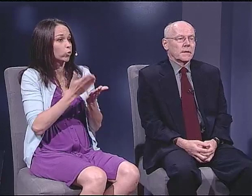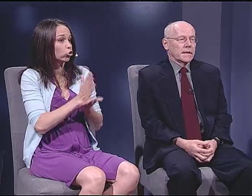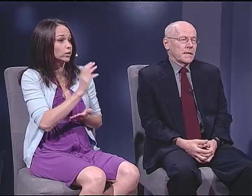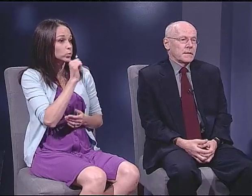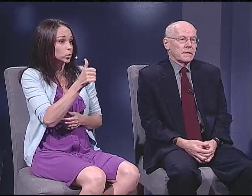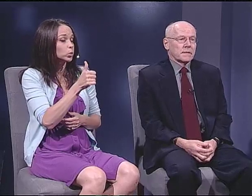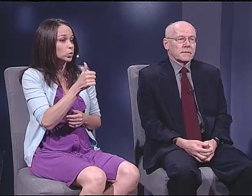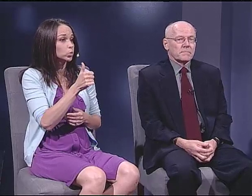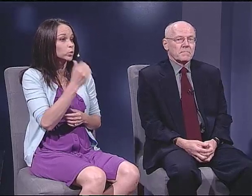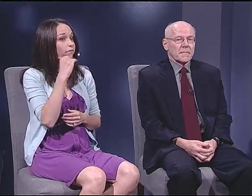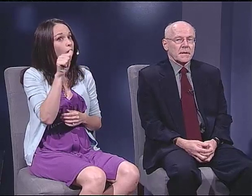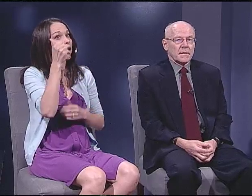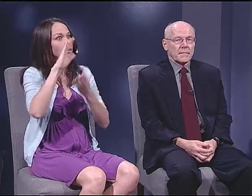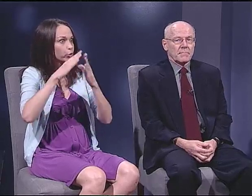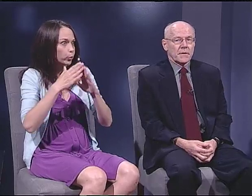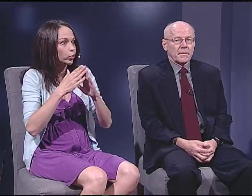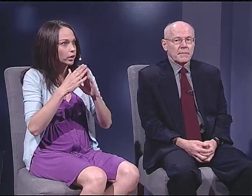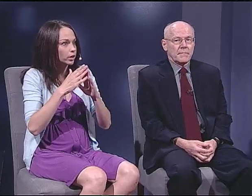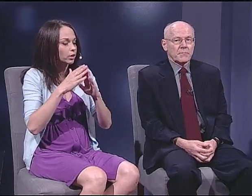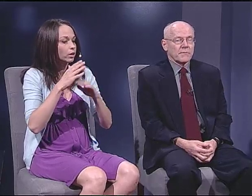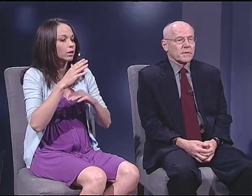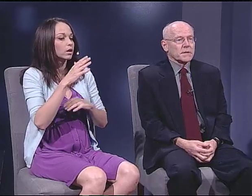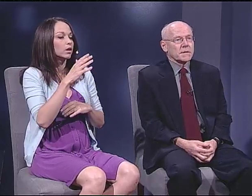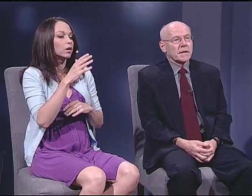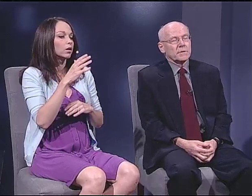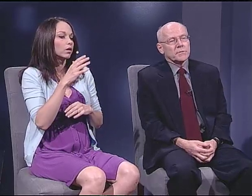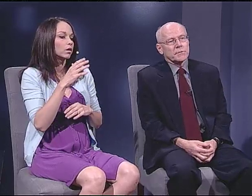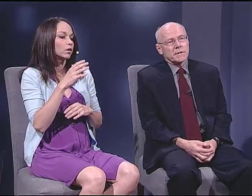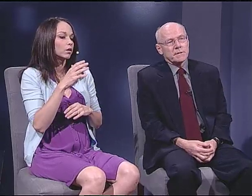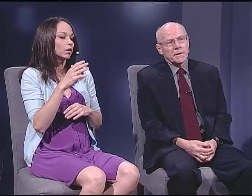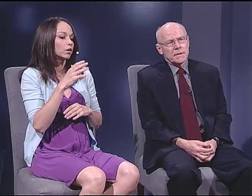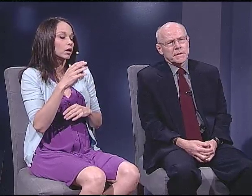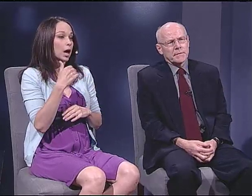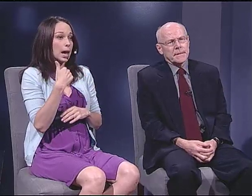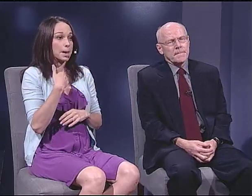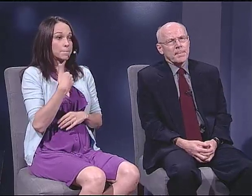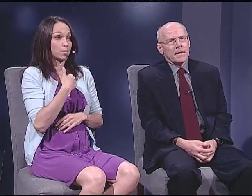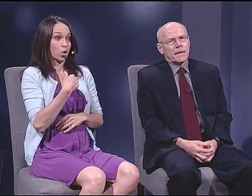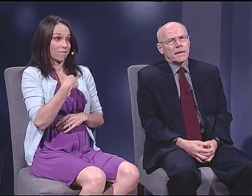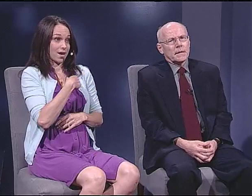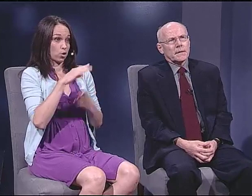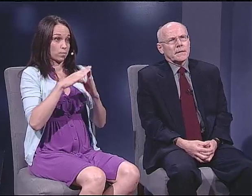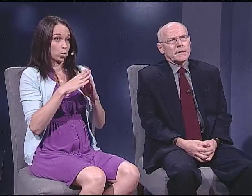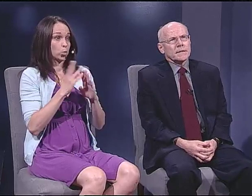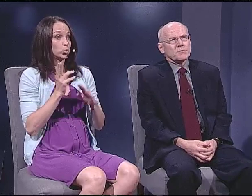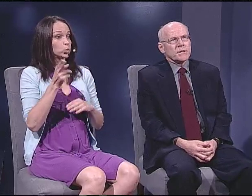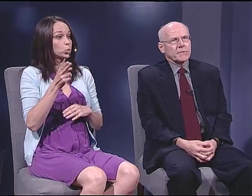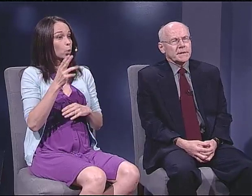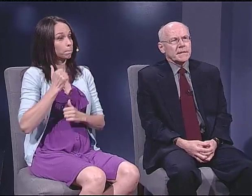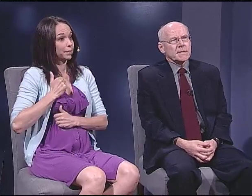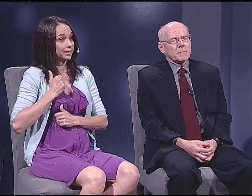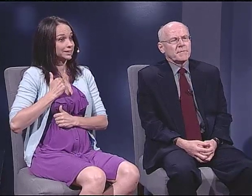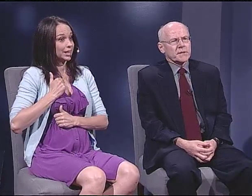Again, a member of our society who joins the military is restricted in some of his